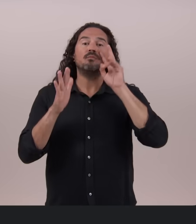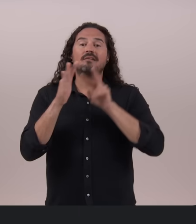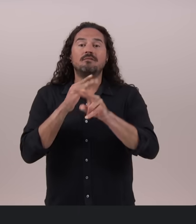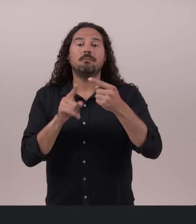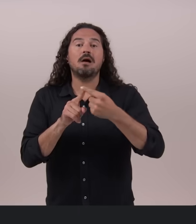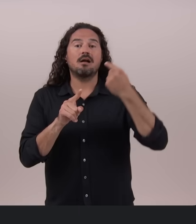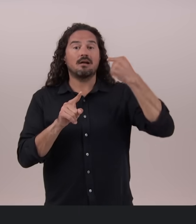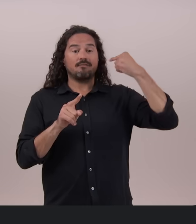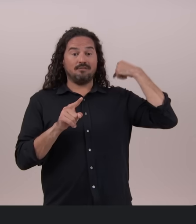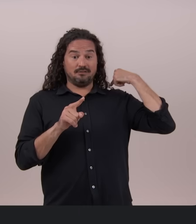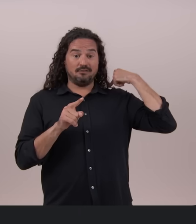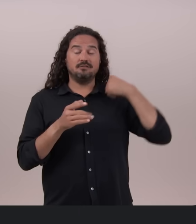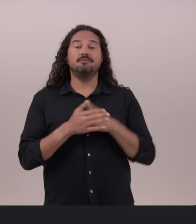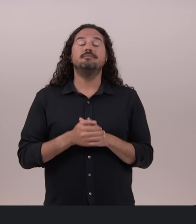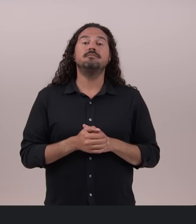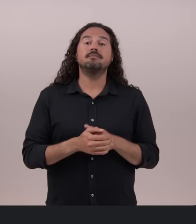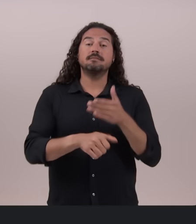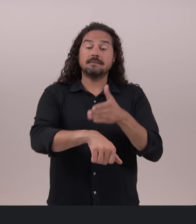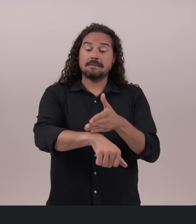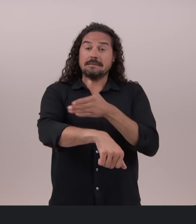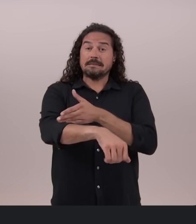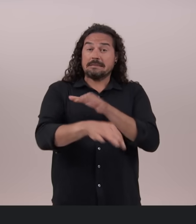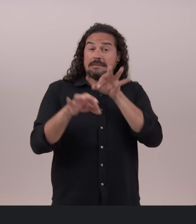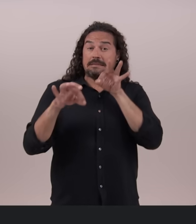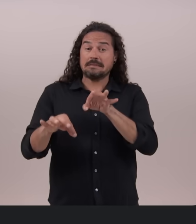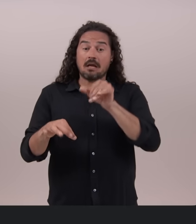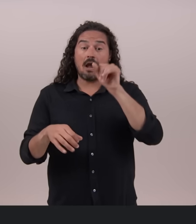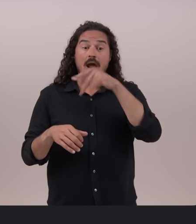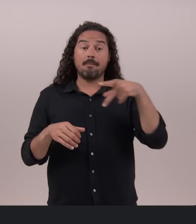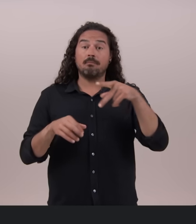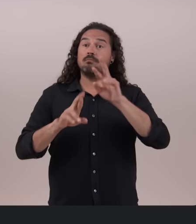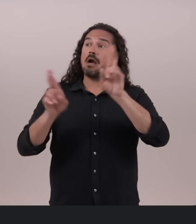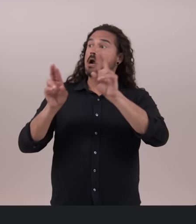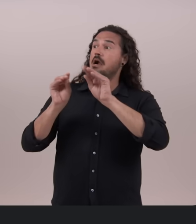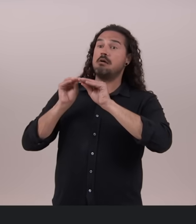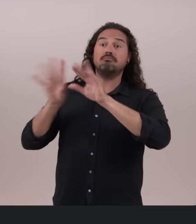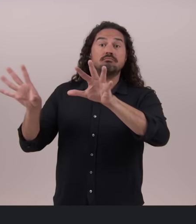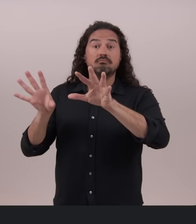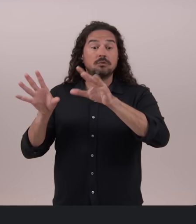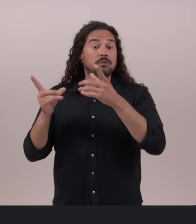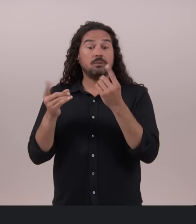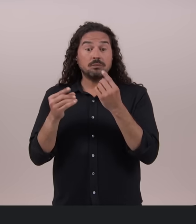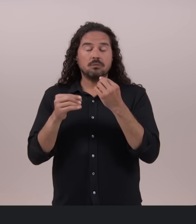To perfect your app and make it production ready, you can use all the great agents and tools